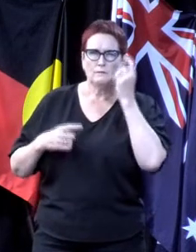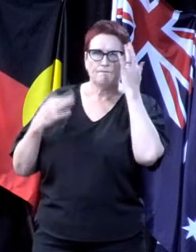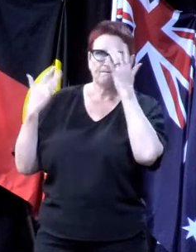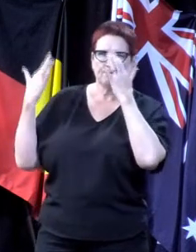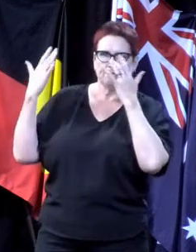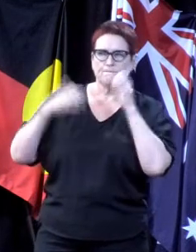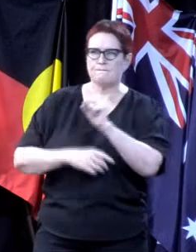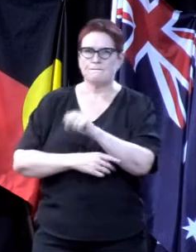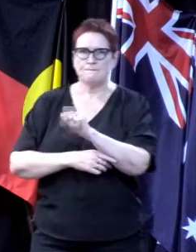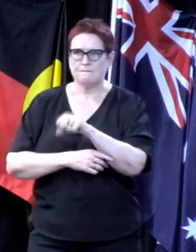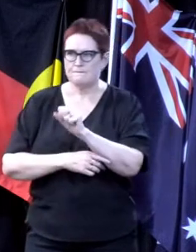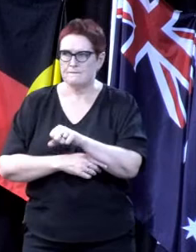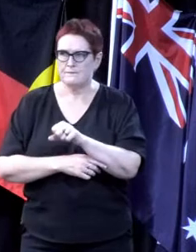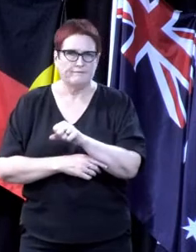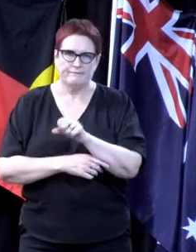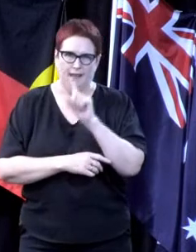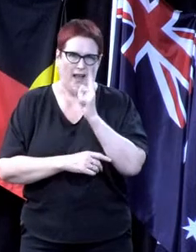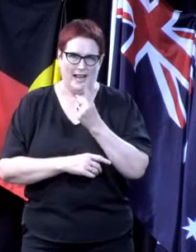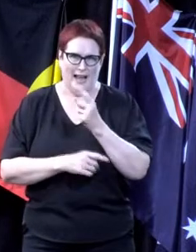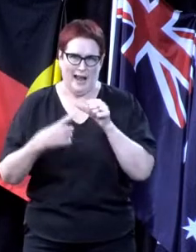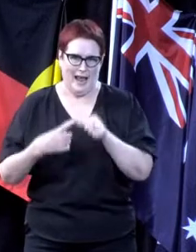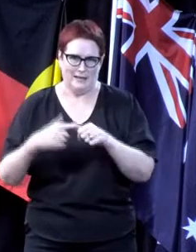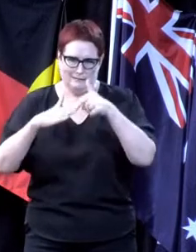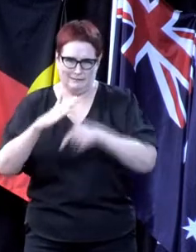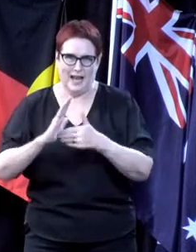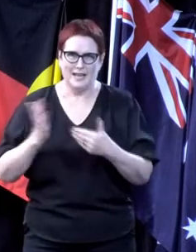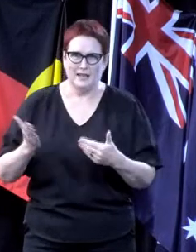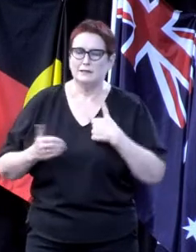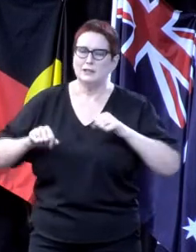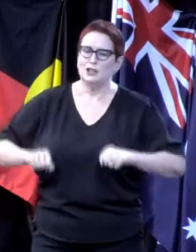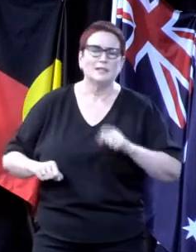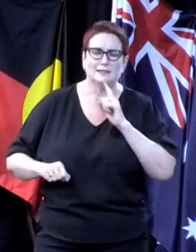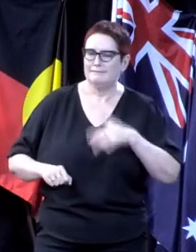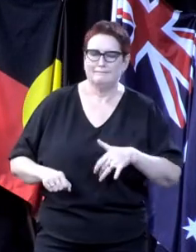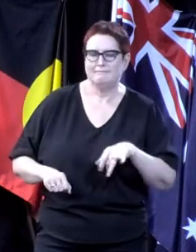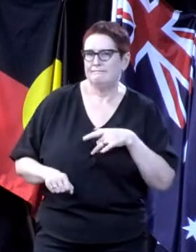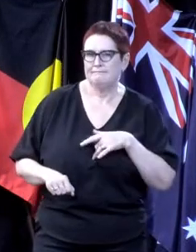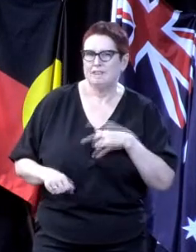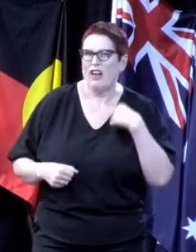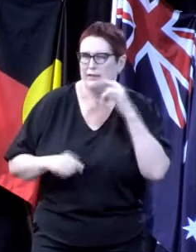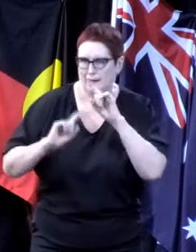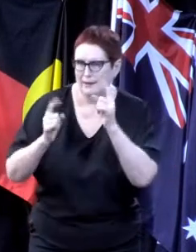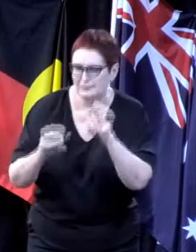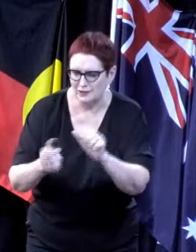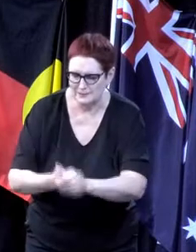That is certainly not something I would be giving an immediate answer to. I didn't expect that, but thank you very much. Thank you.